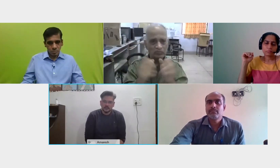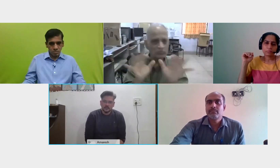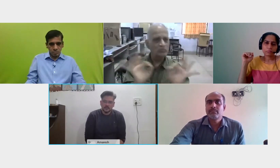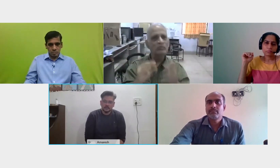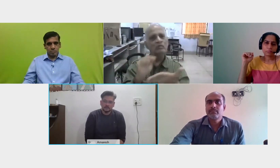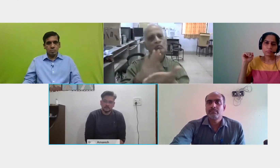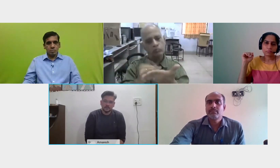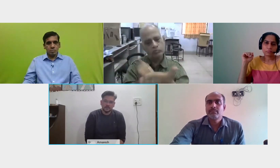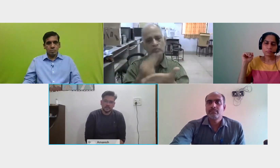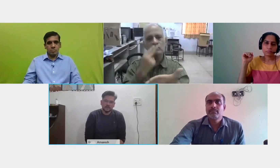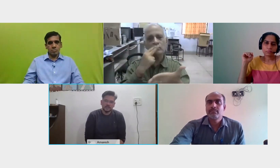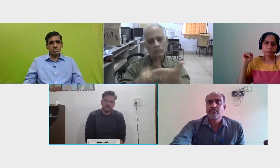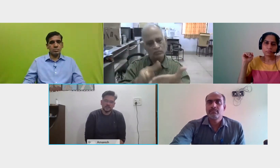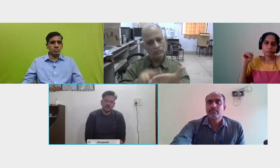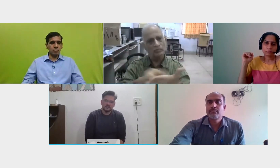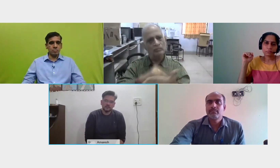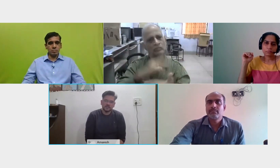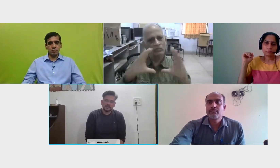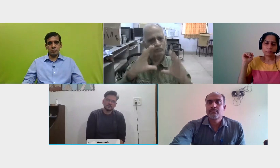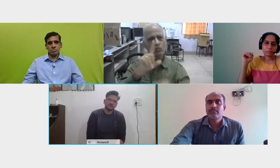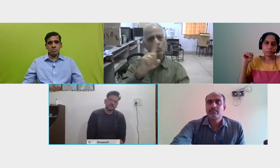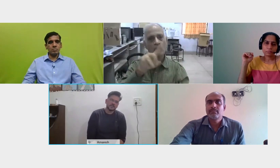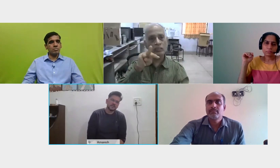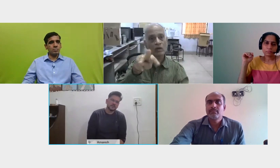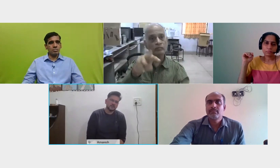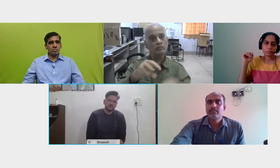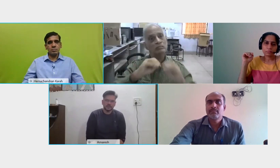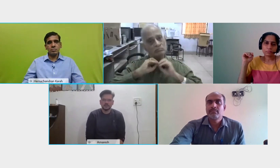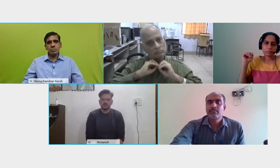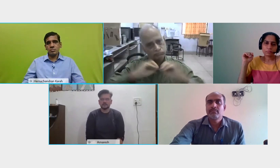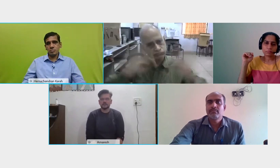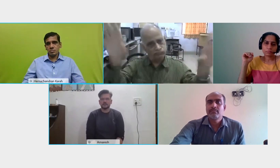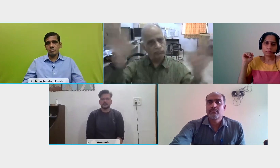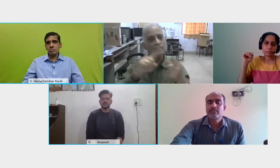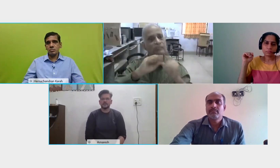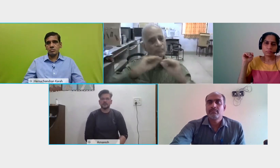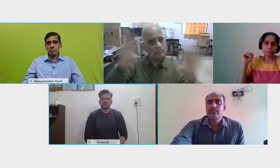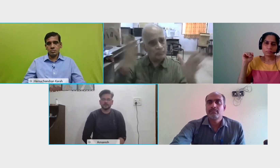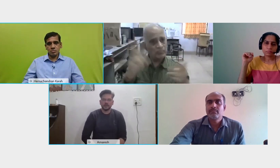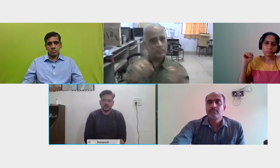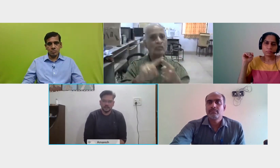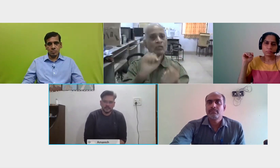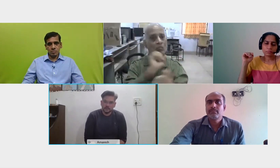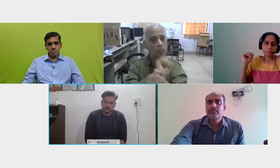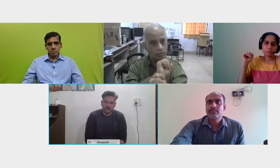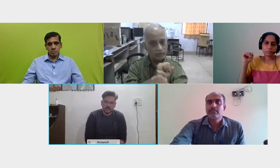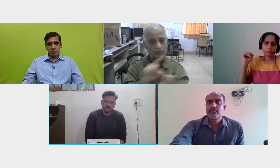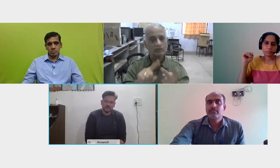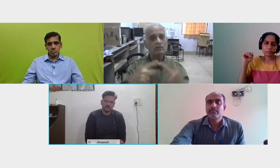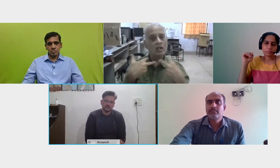letters, you know nowadays we have WhatsApp and messaging and so much easier to communicate.